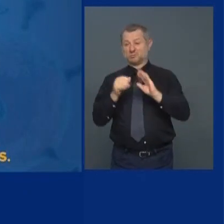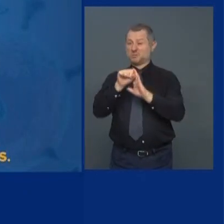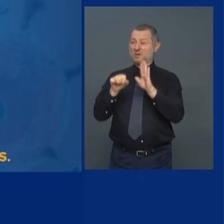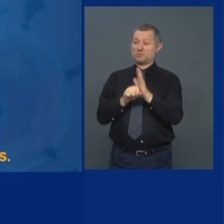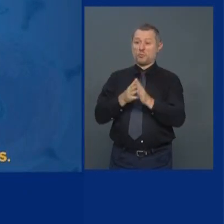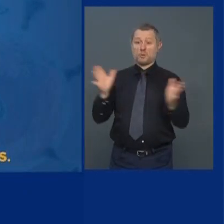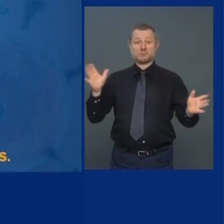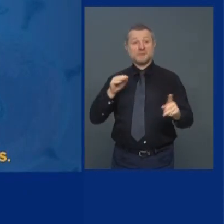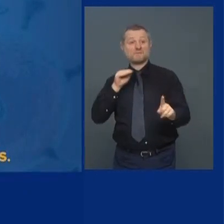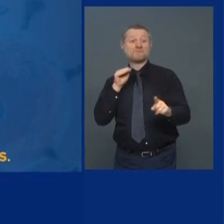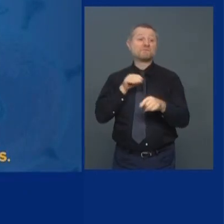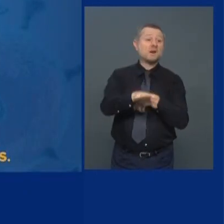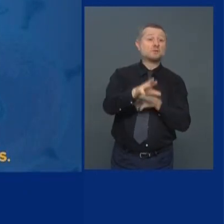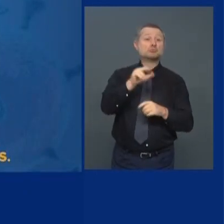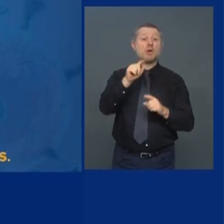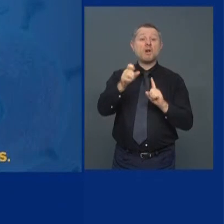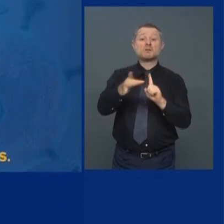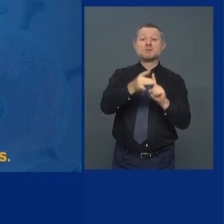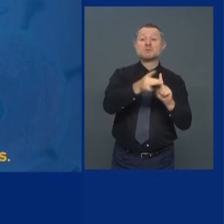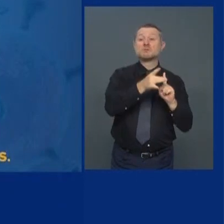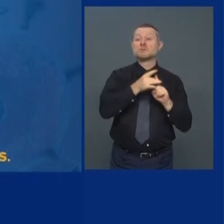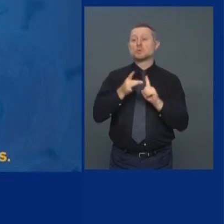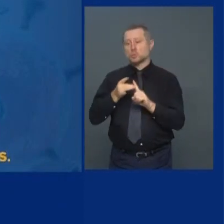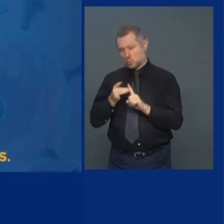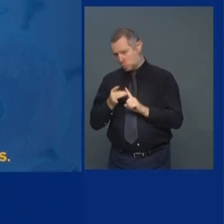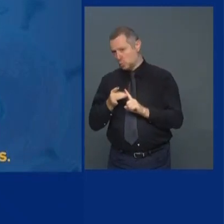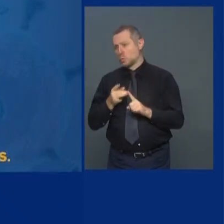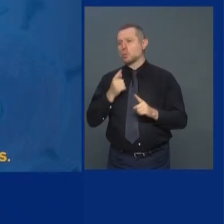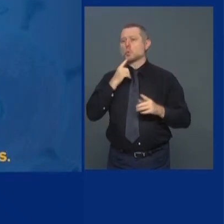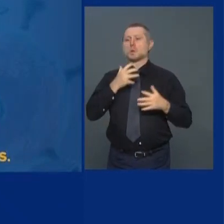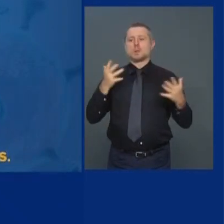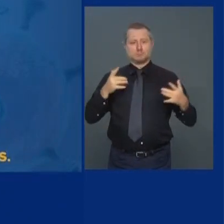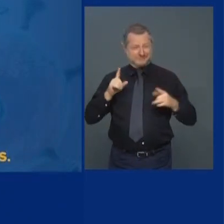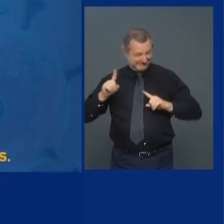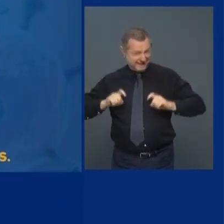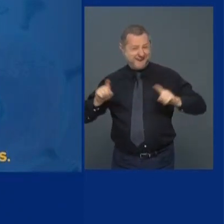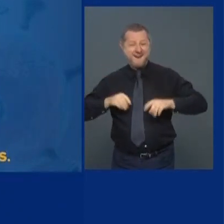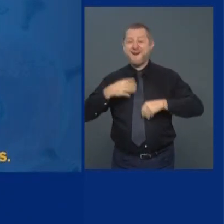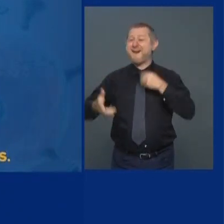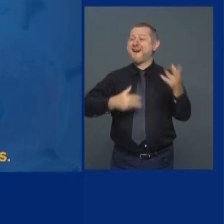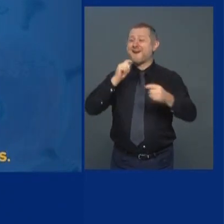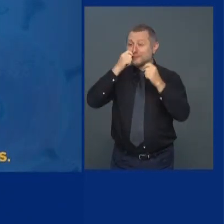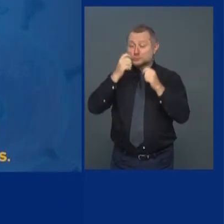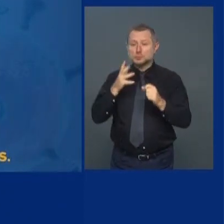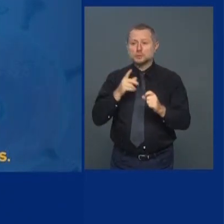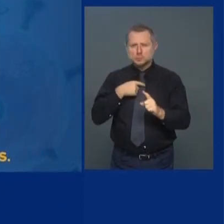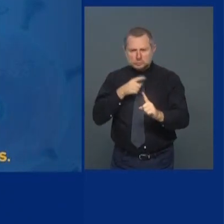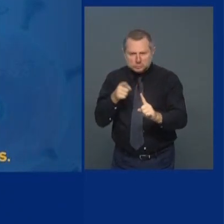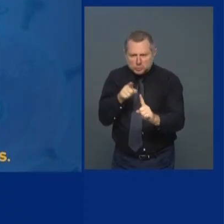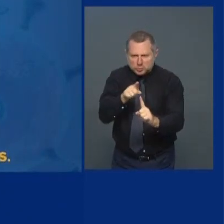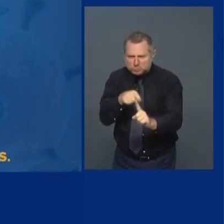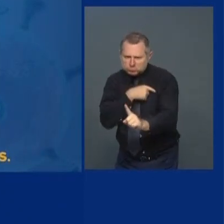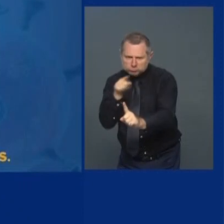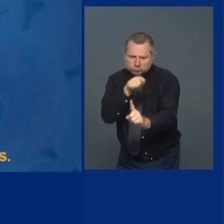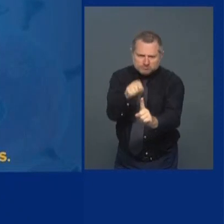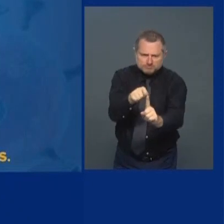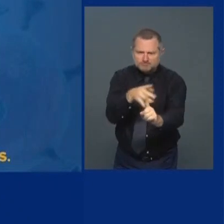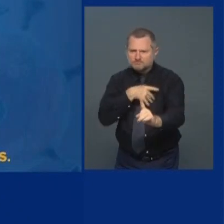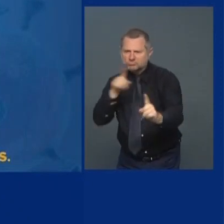TODAY'S DAY, 113. STATE-WIDE INFECTION RATE. WE HAVE BEEN DOING A LOT MORE